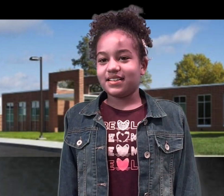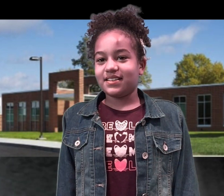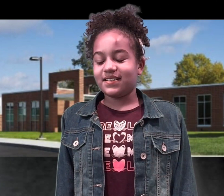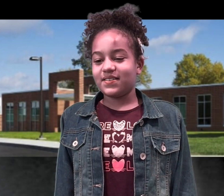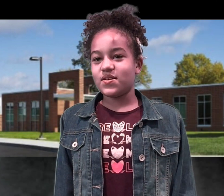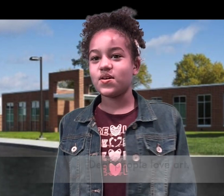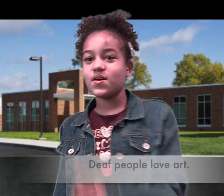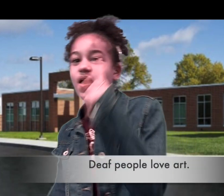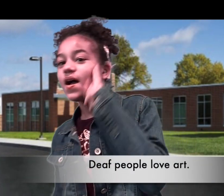[bass drum rhythm]